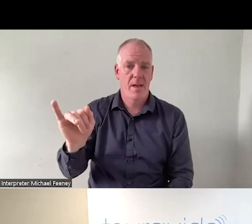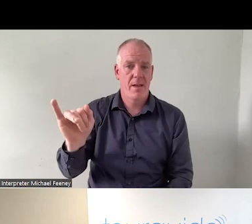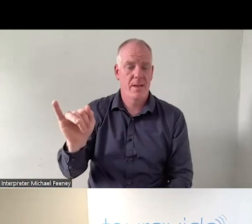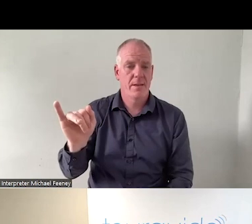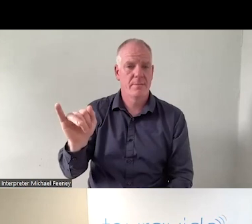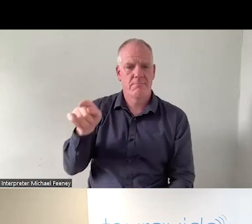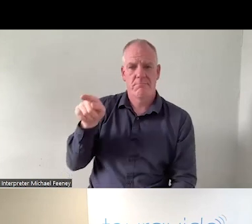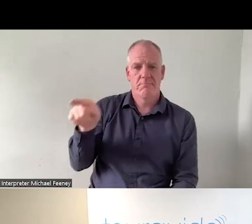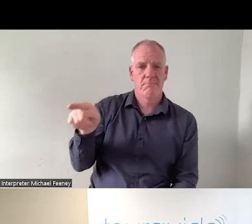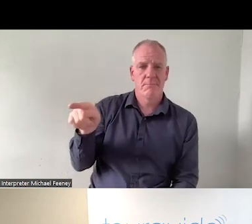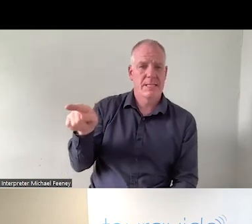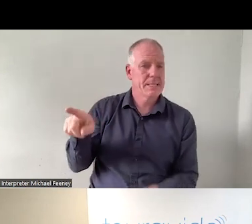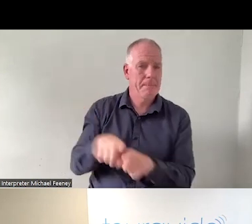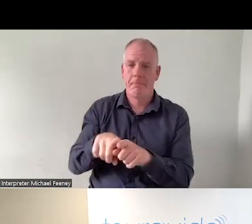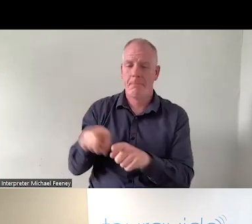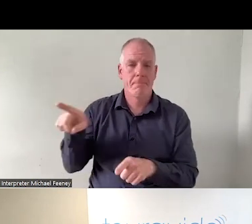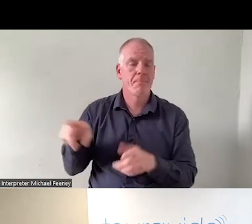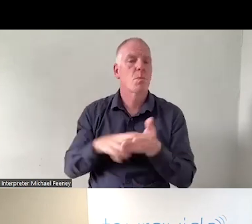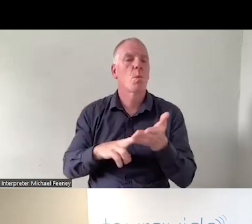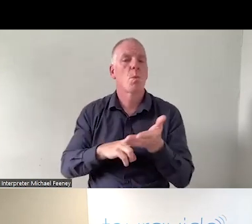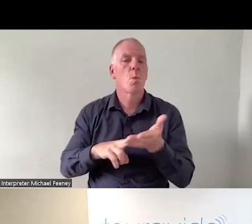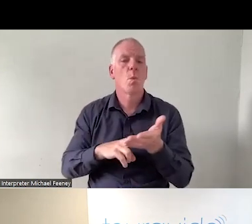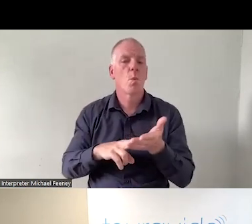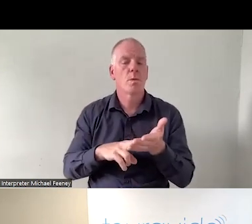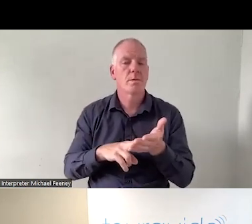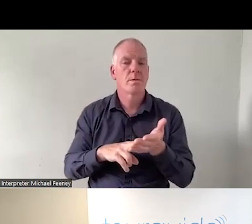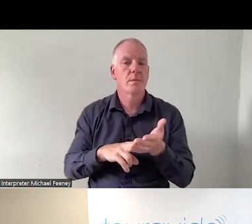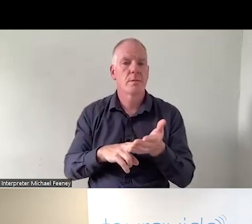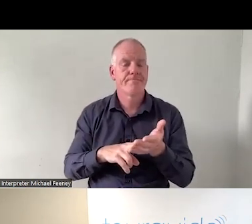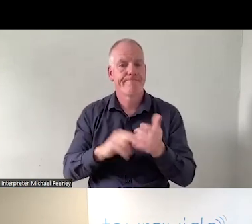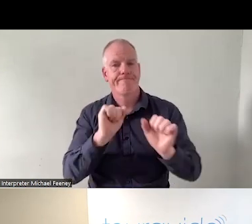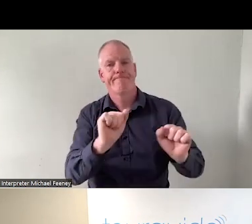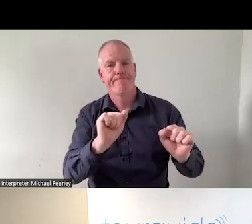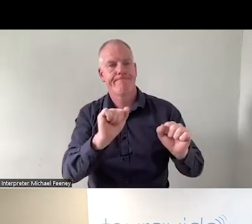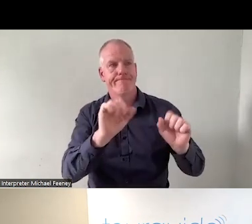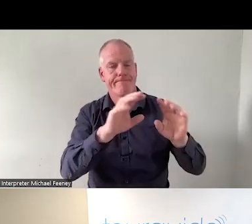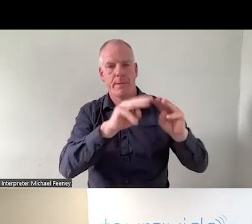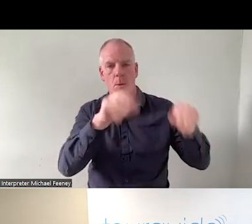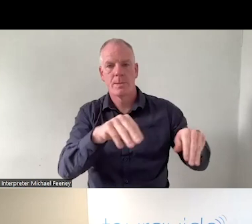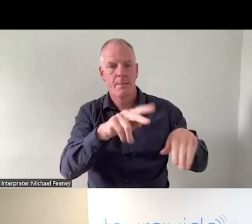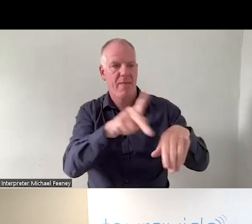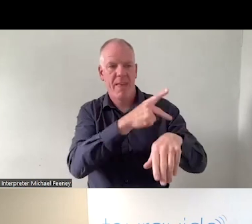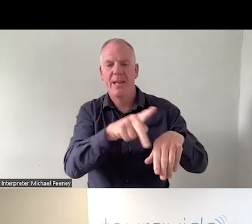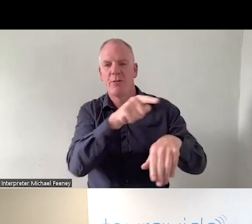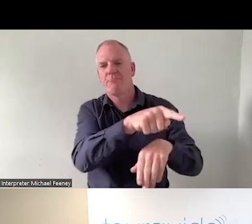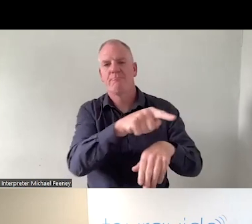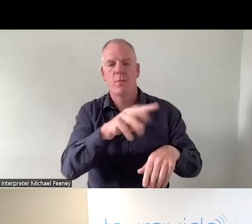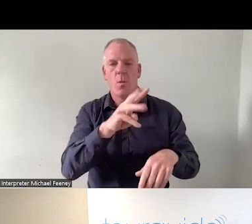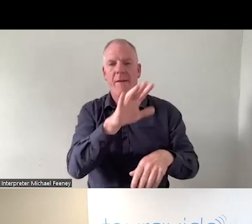This is where we use the venue's Wi-Fi network, if it's existing,